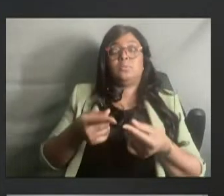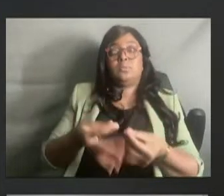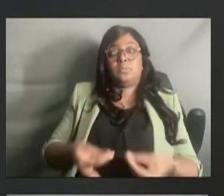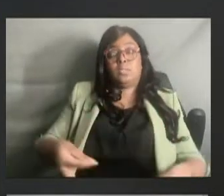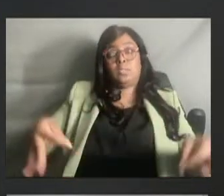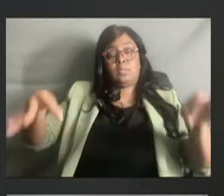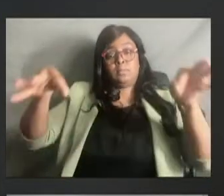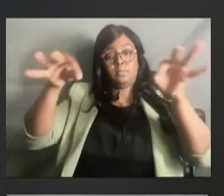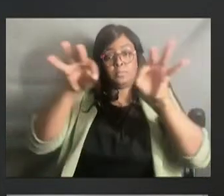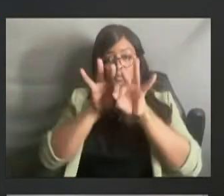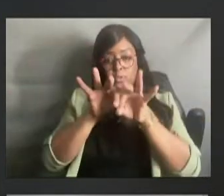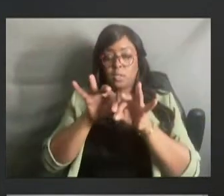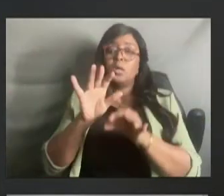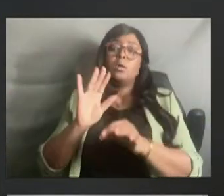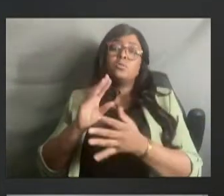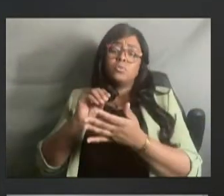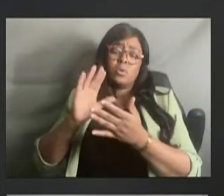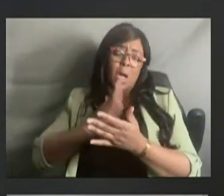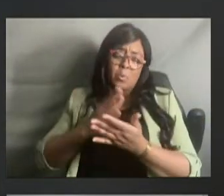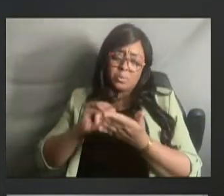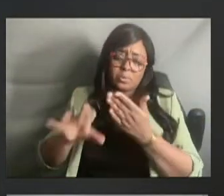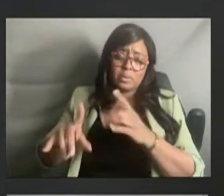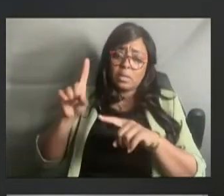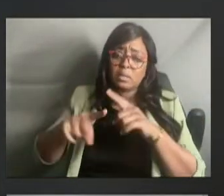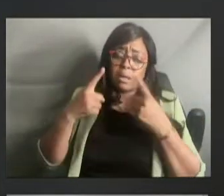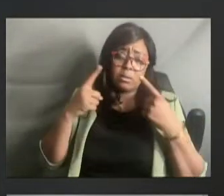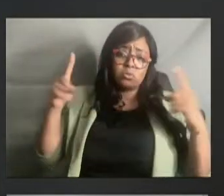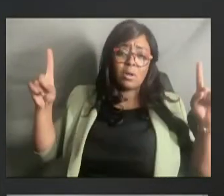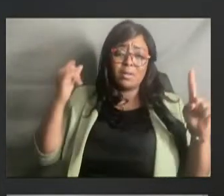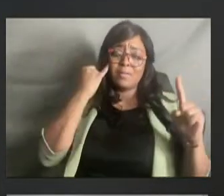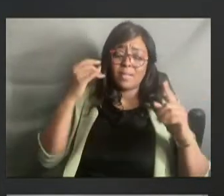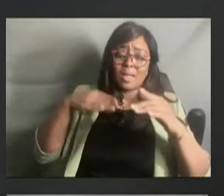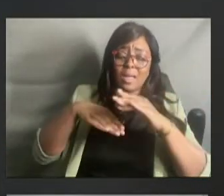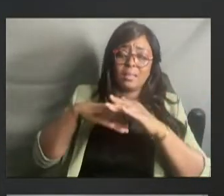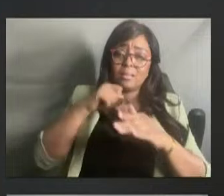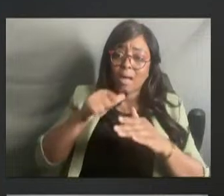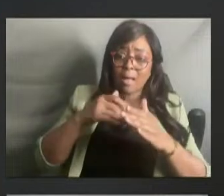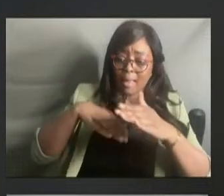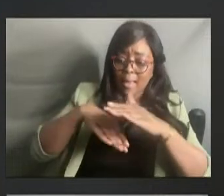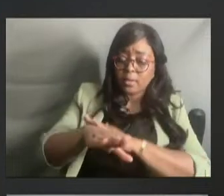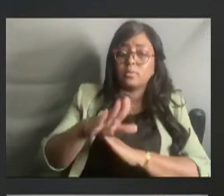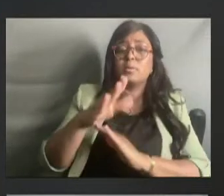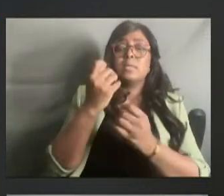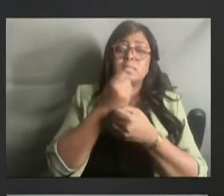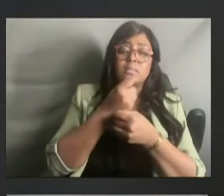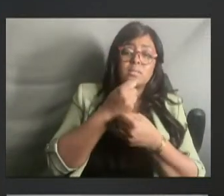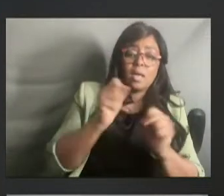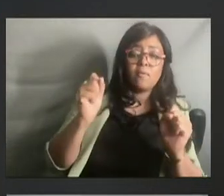an investment in our team is going to be absolutely critical. Our students can't thrive unless